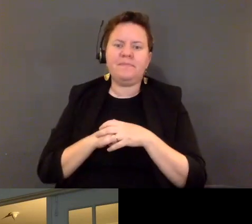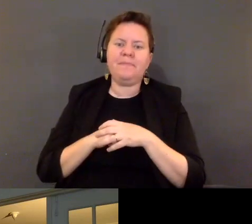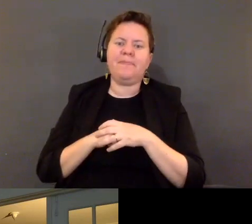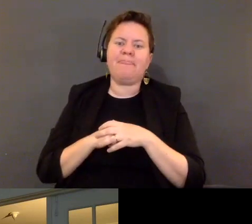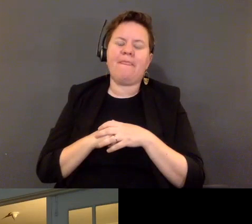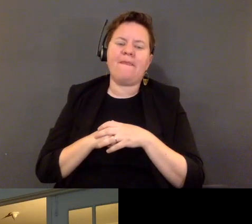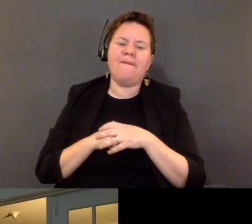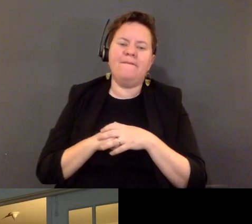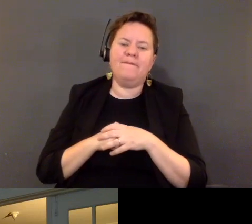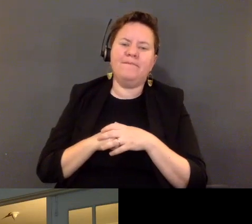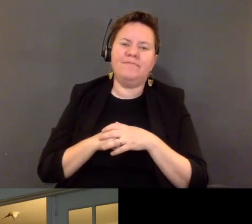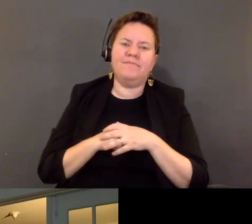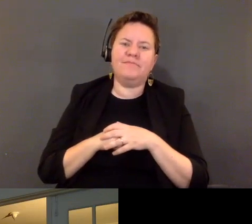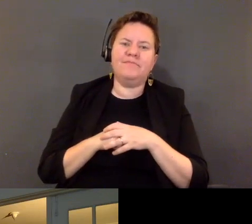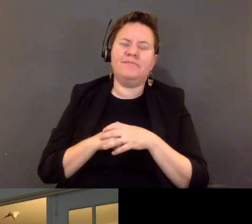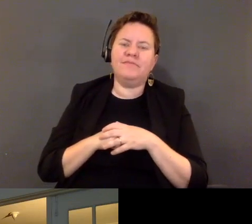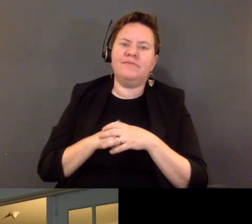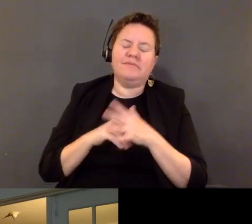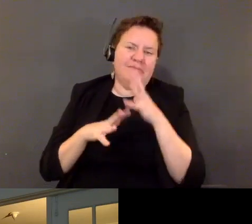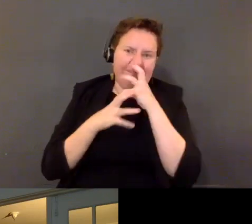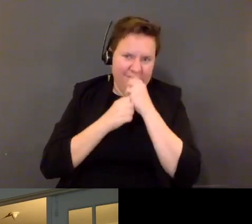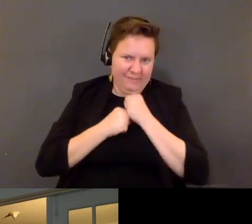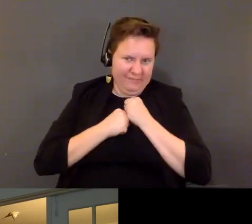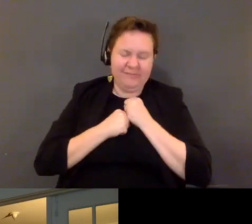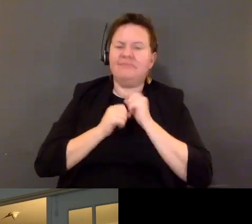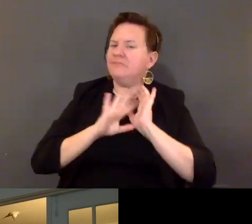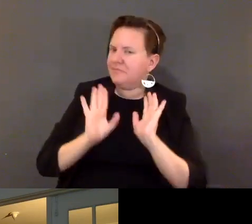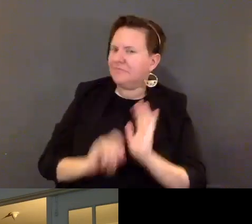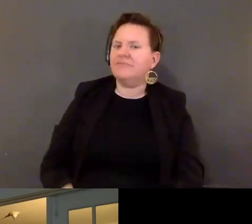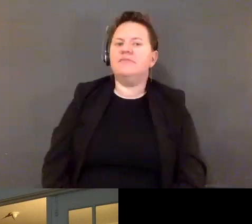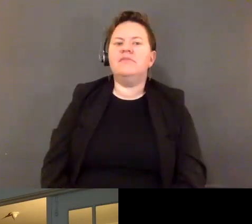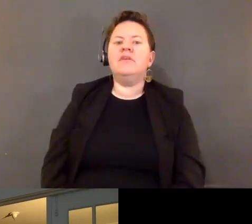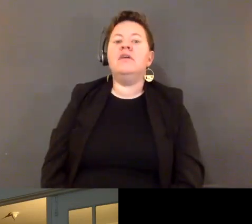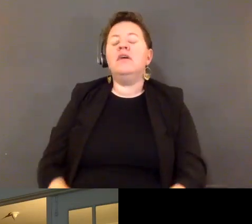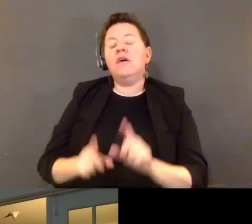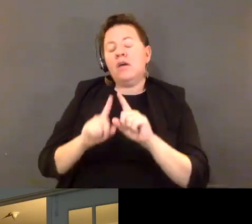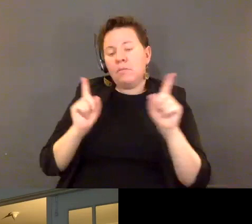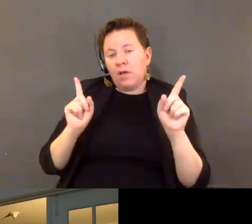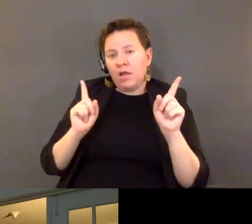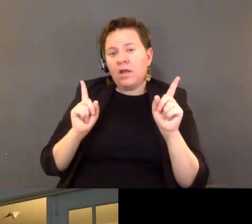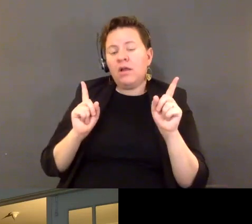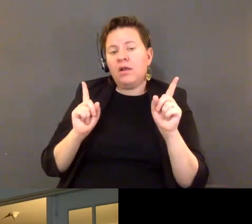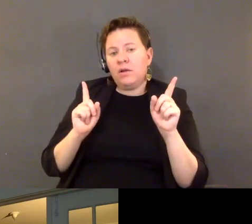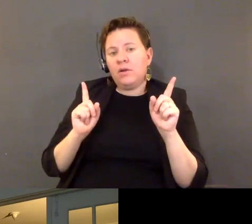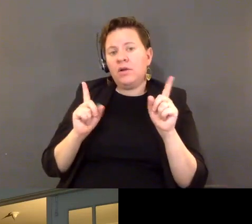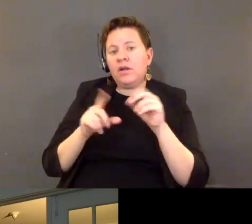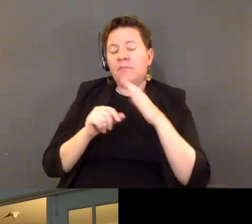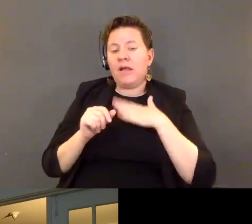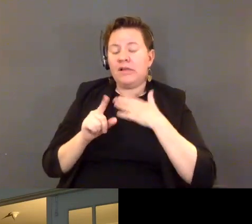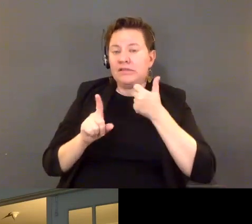concealed carry anyway um but in my self-portraits that's where i've let